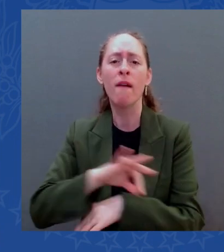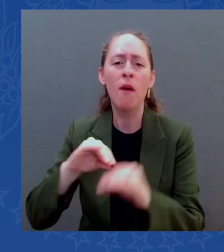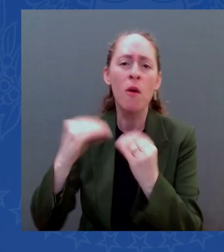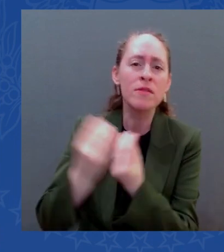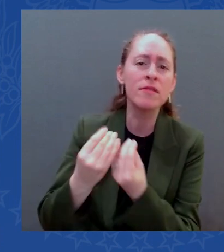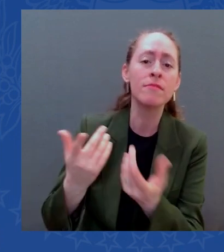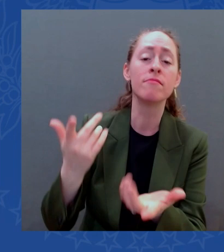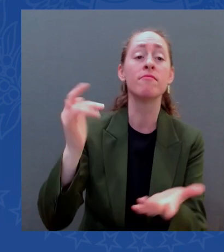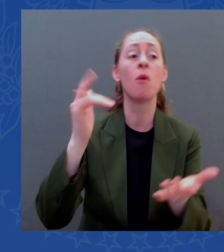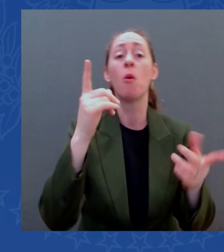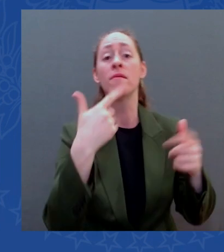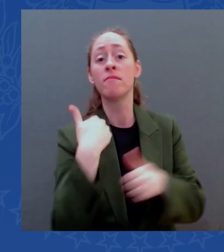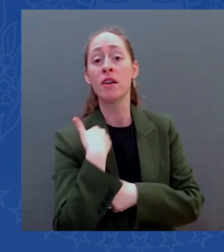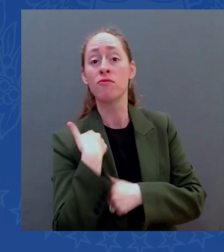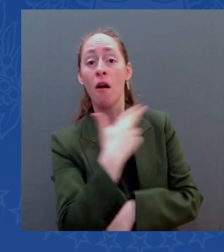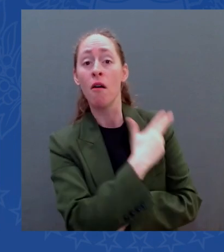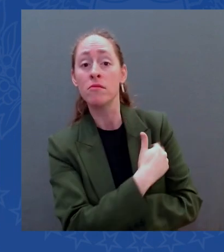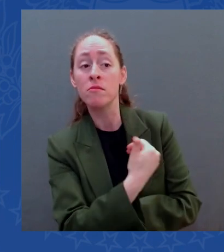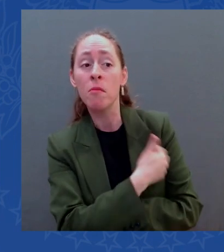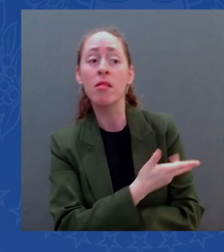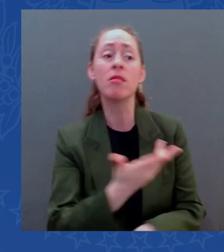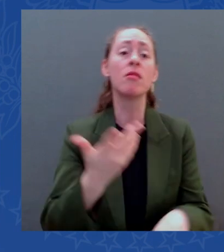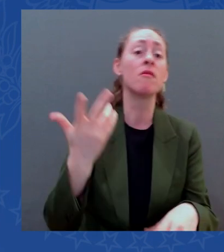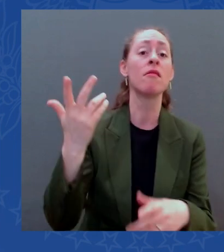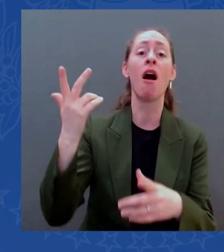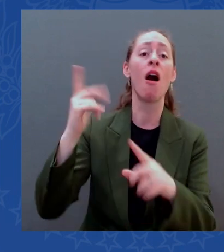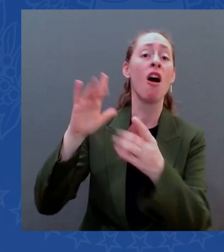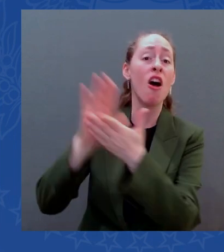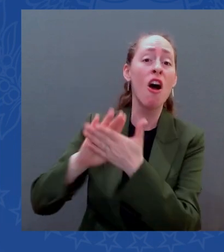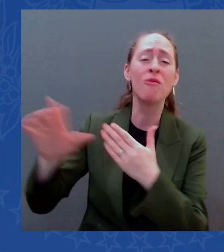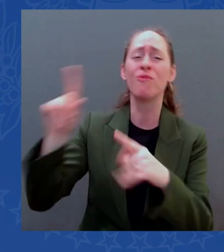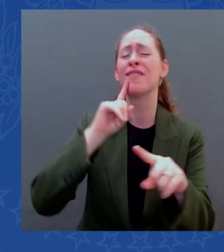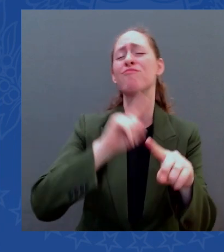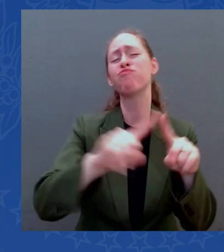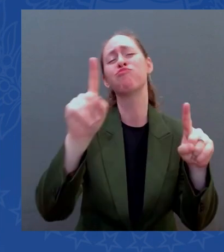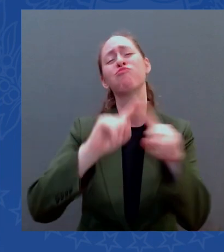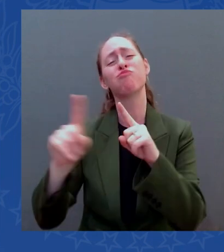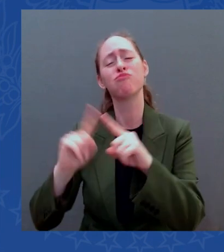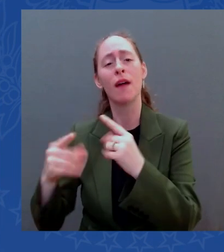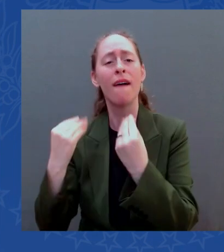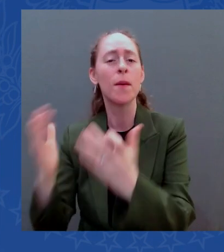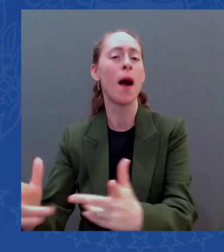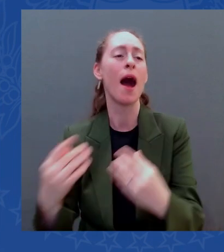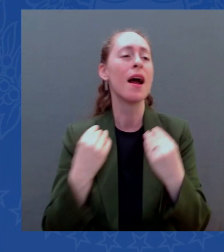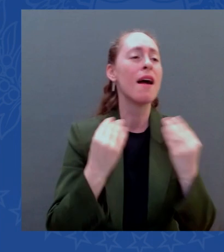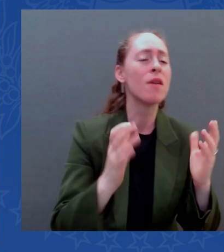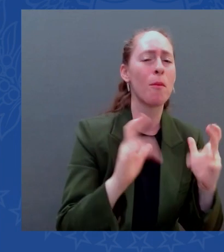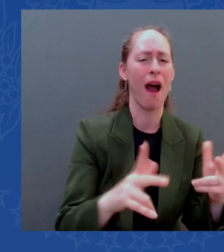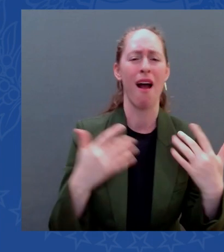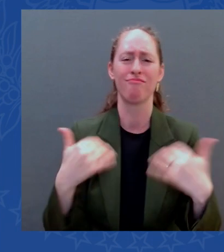along with hundreds of other initiatives you engaged in. And last year, your home arena also became a lifeline